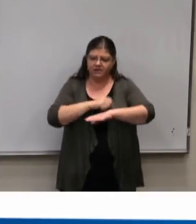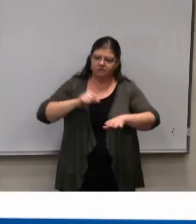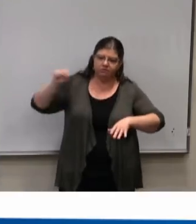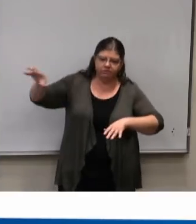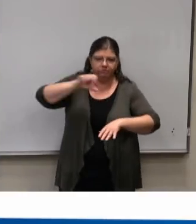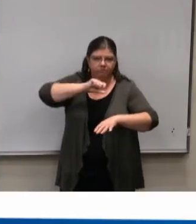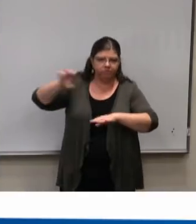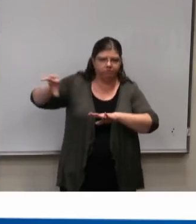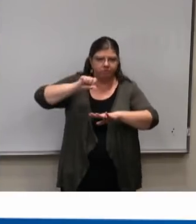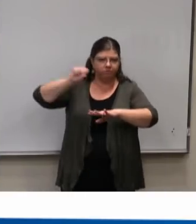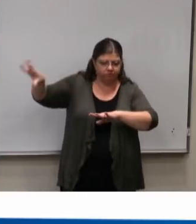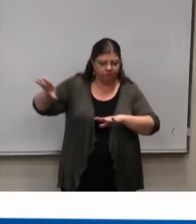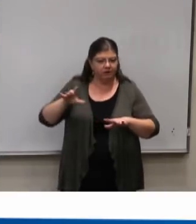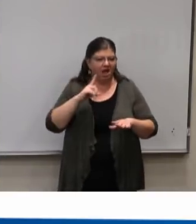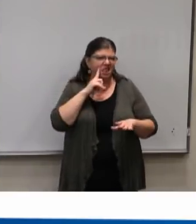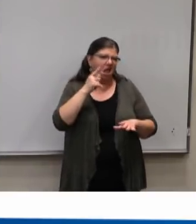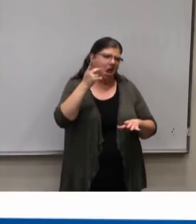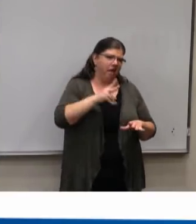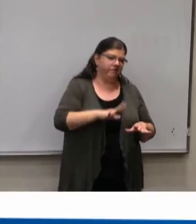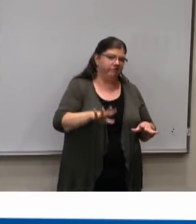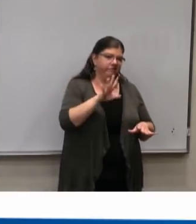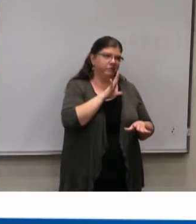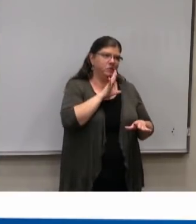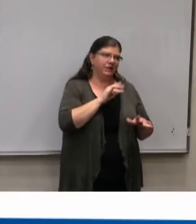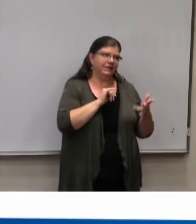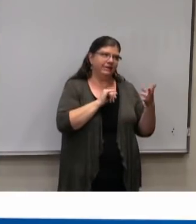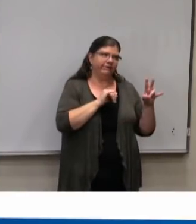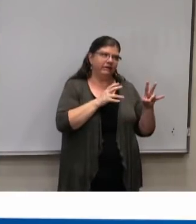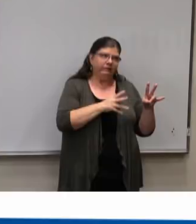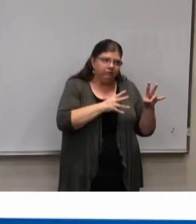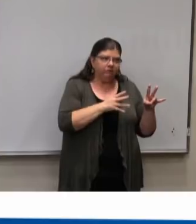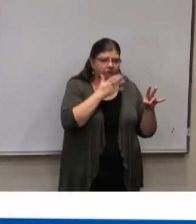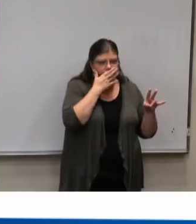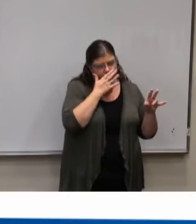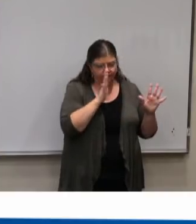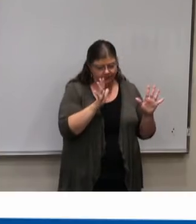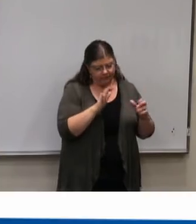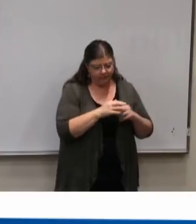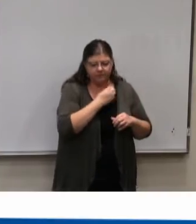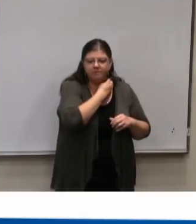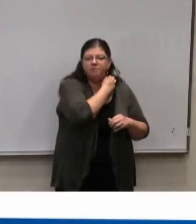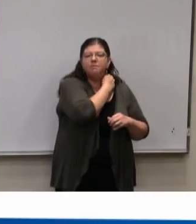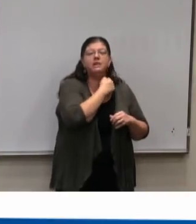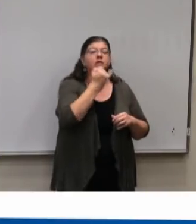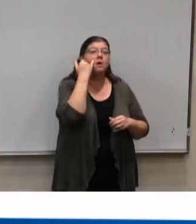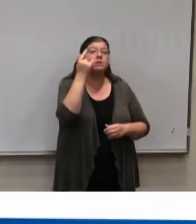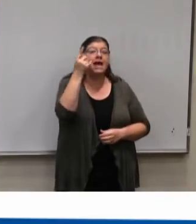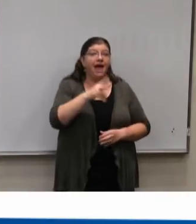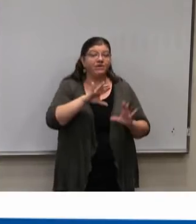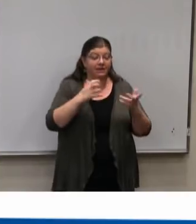in it and I thought I got half of them out and it turned out to be 17. So you're gonna have half your class each time they got 17 seats.